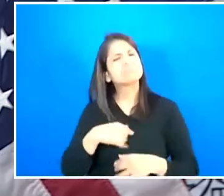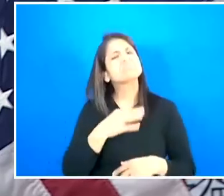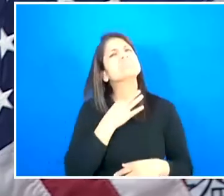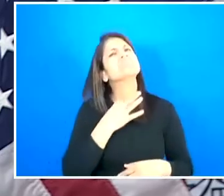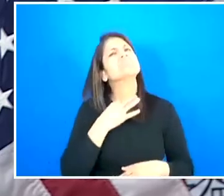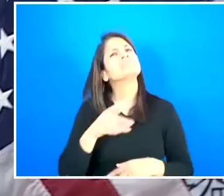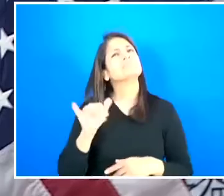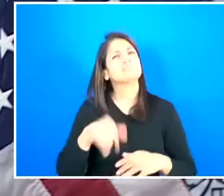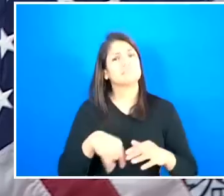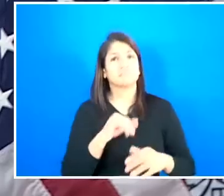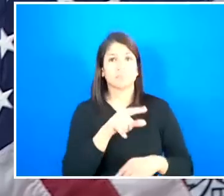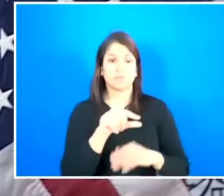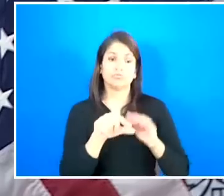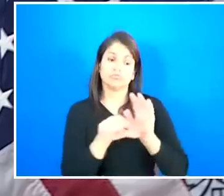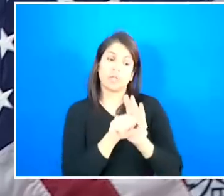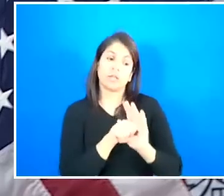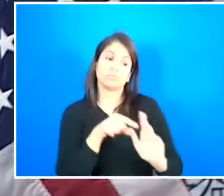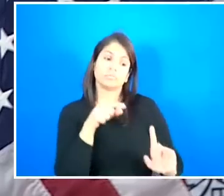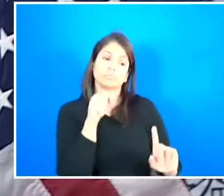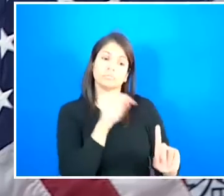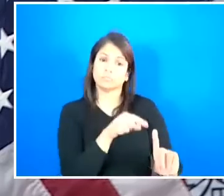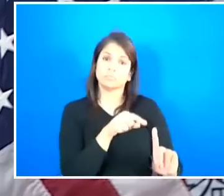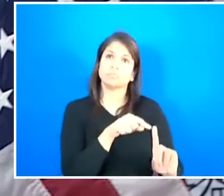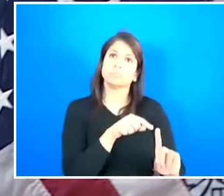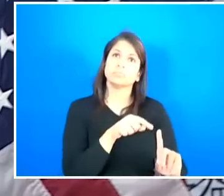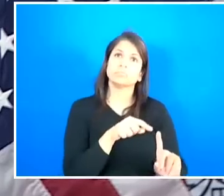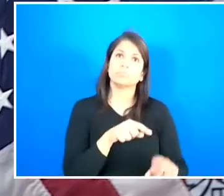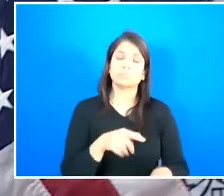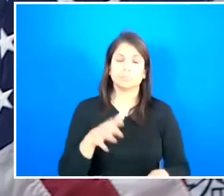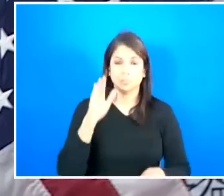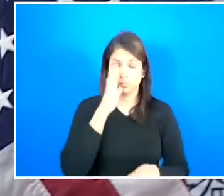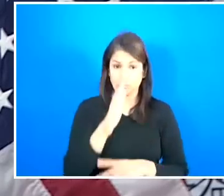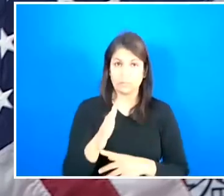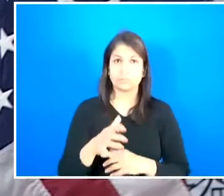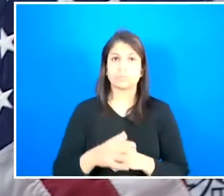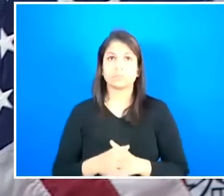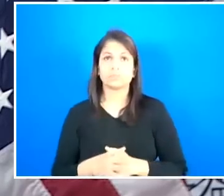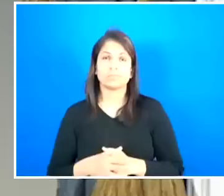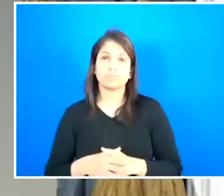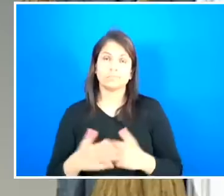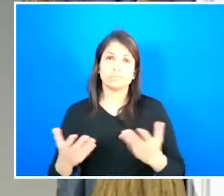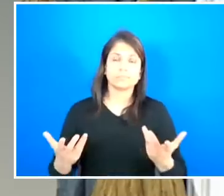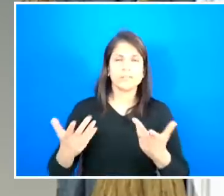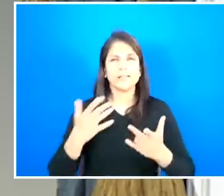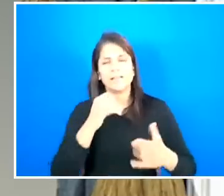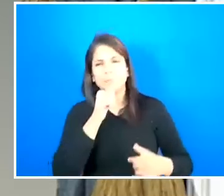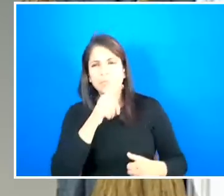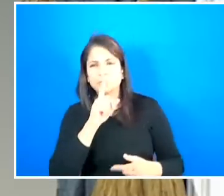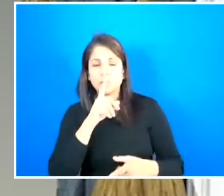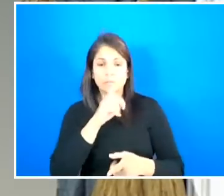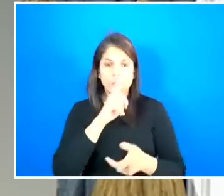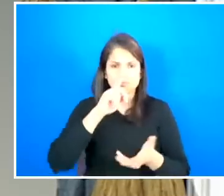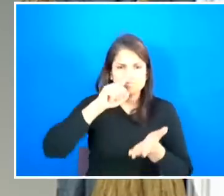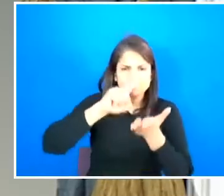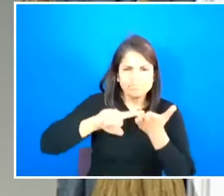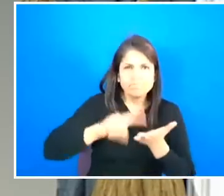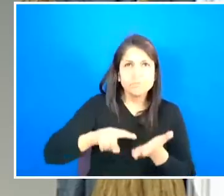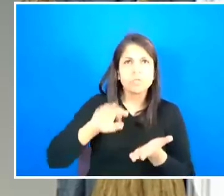GOING TO TELL SCHOOLS IN TERMS OF HOW THEY CAN SCREEN STUDENTS OR WEHTHER THEY WILL BE ABLE TO SCREEN STUDENTS.